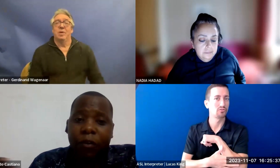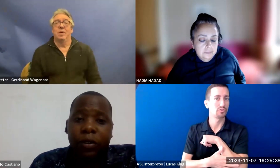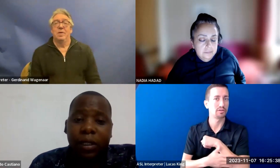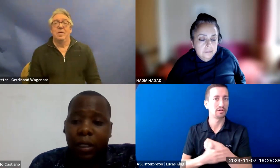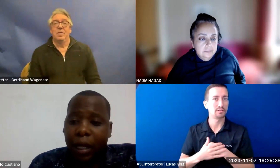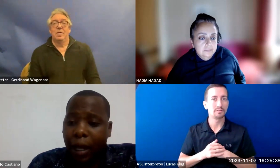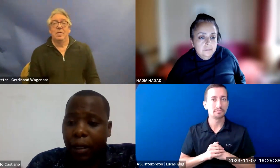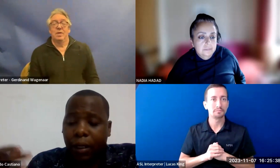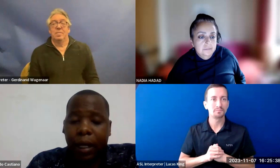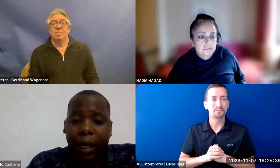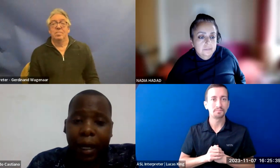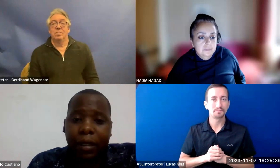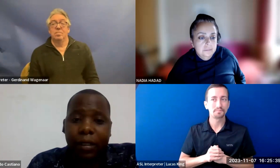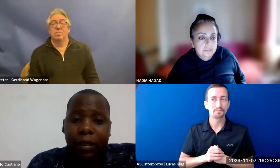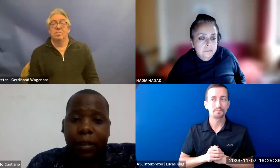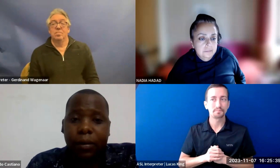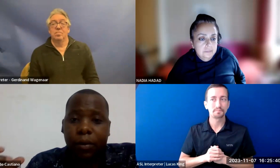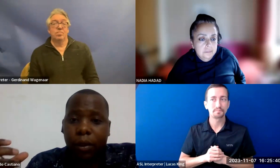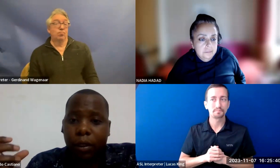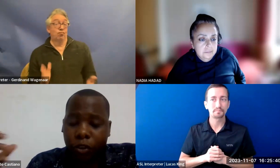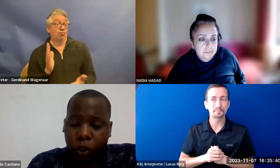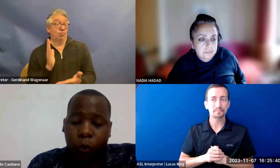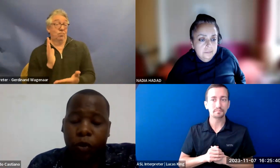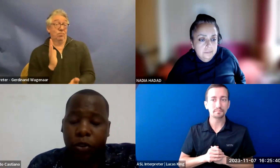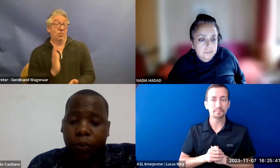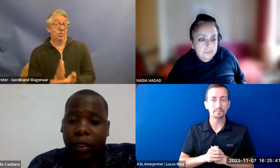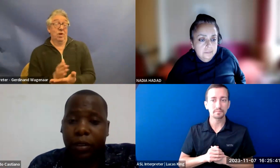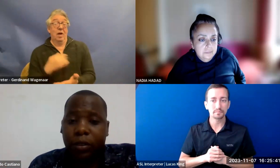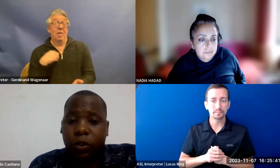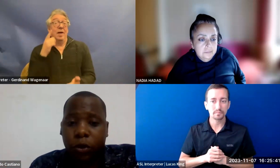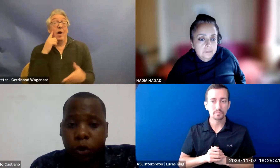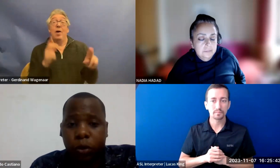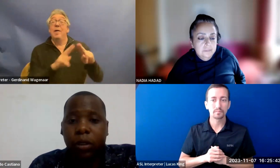And definitely, I think that international cooperation partners